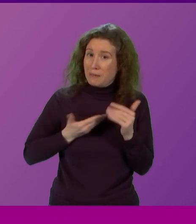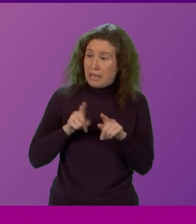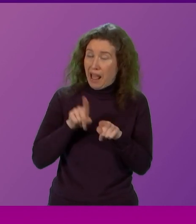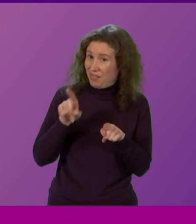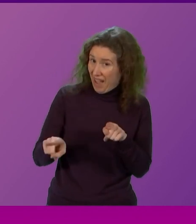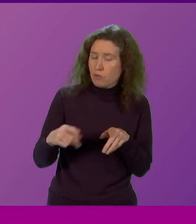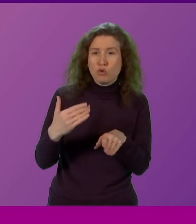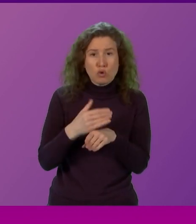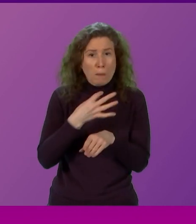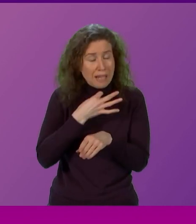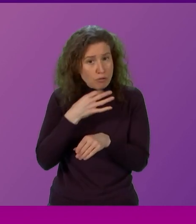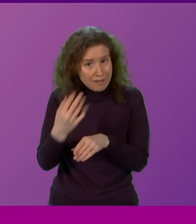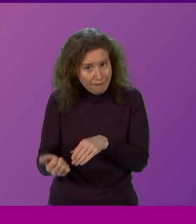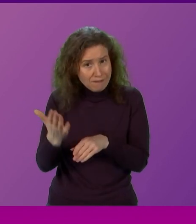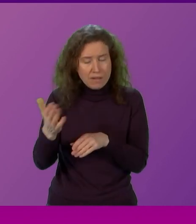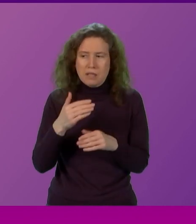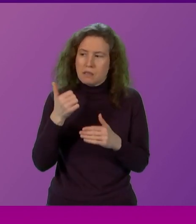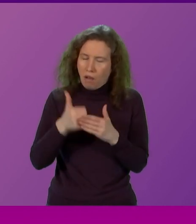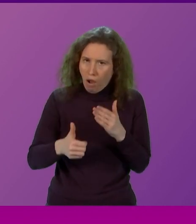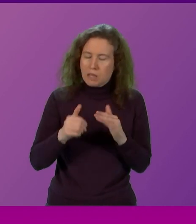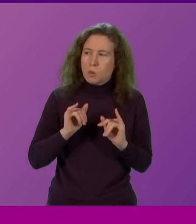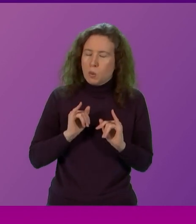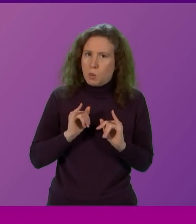Jobs are on the line, and the scheme is starting to cause real harm.